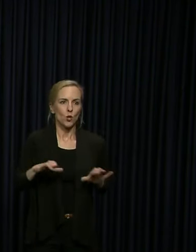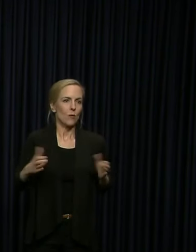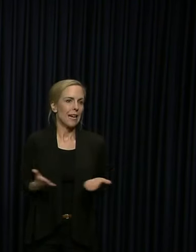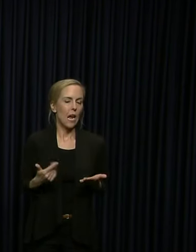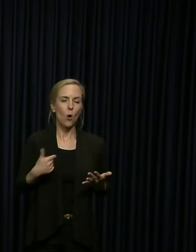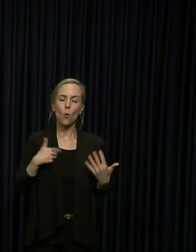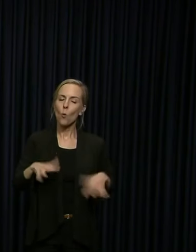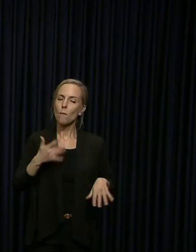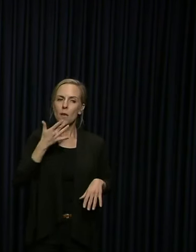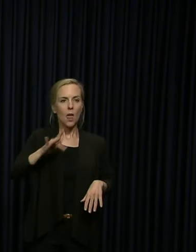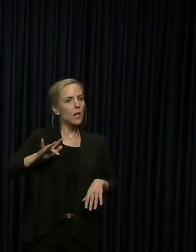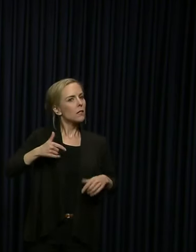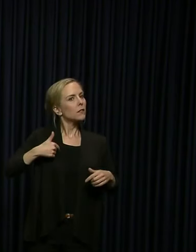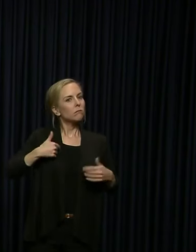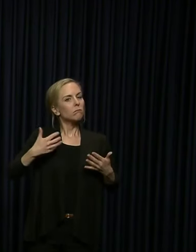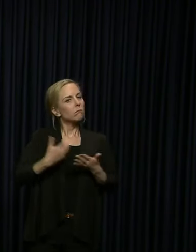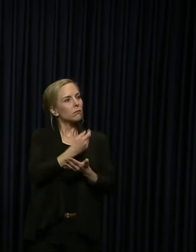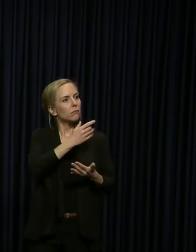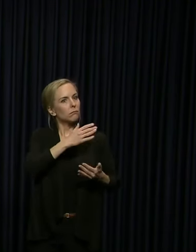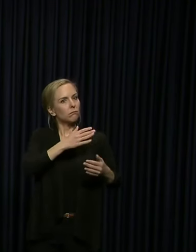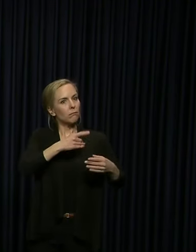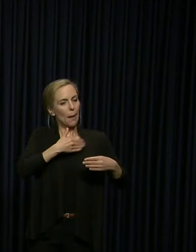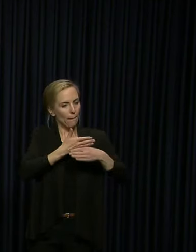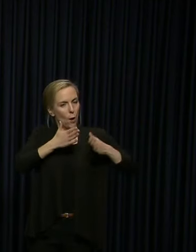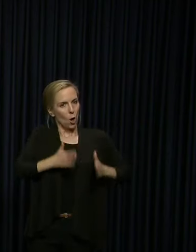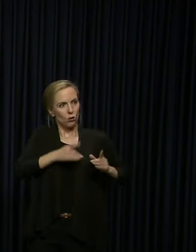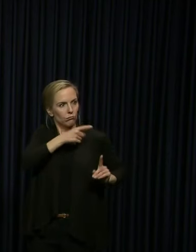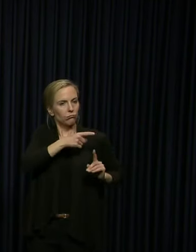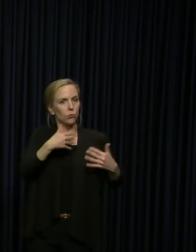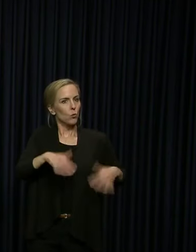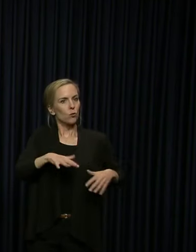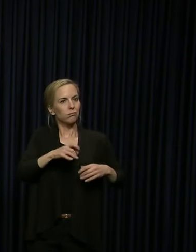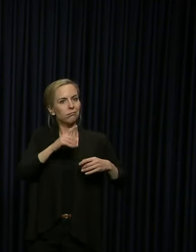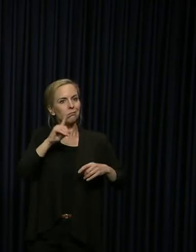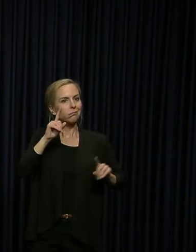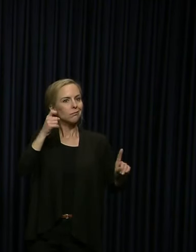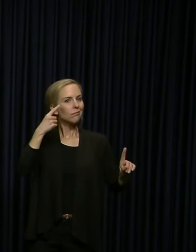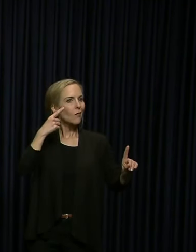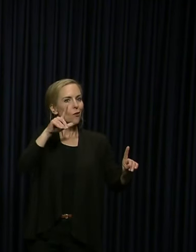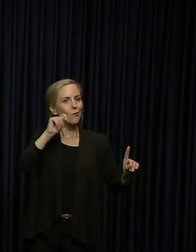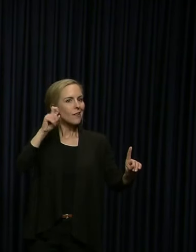THAT IS WORTH EVERYTHING THAT WE ARE DOING AND SACRIFICING TO MAKE SURE THAT THOSE FOLKS ARE